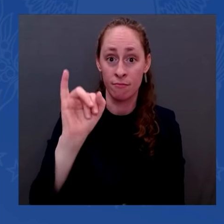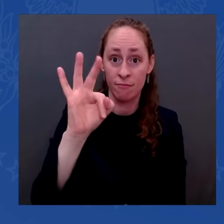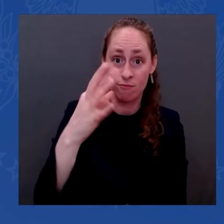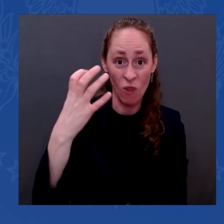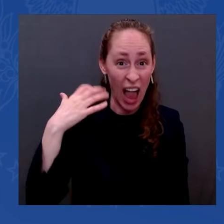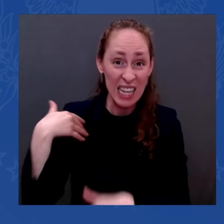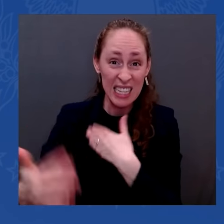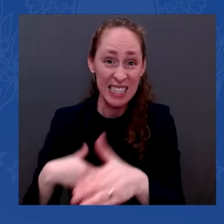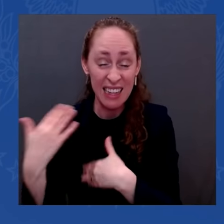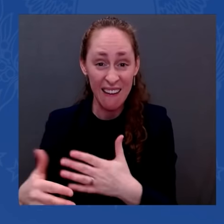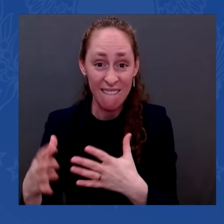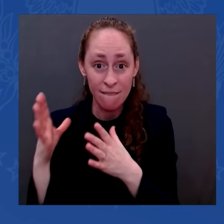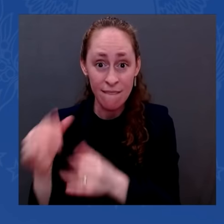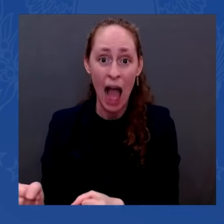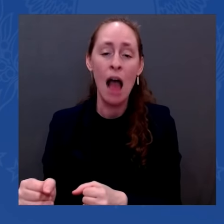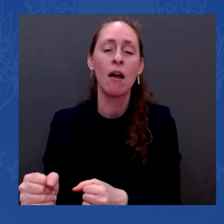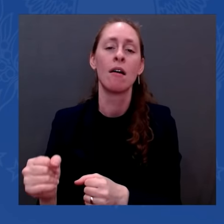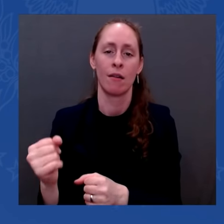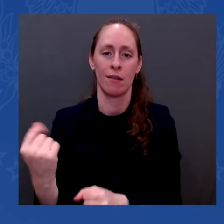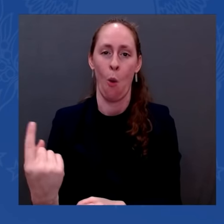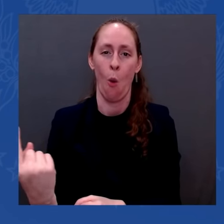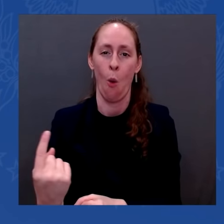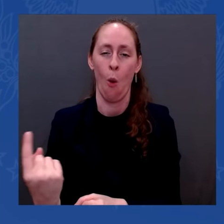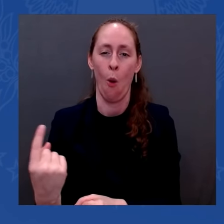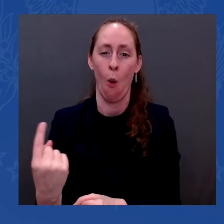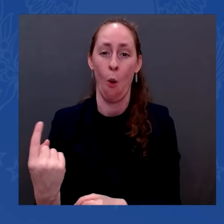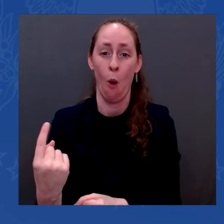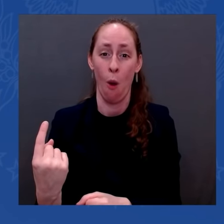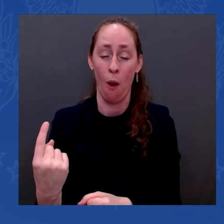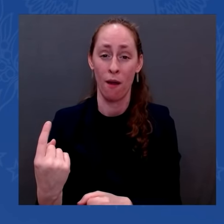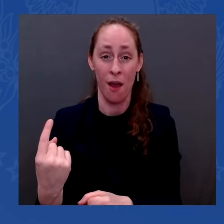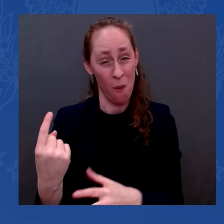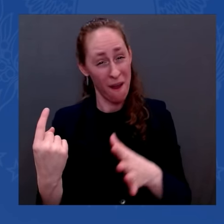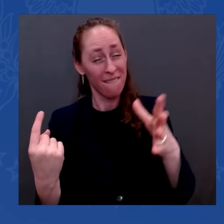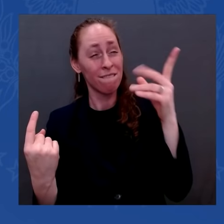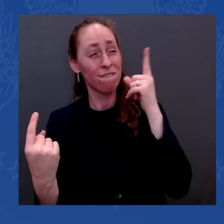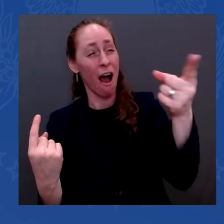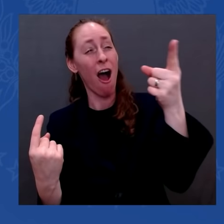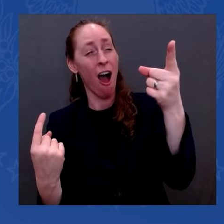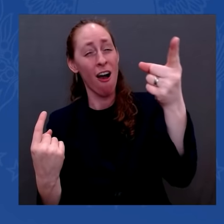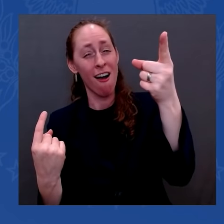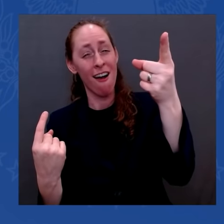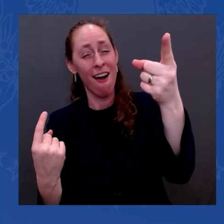And I think the opportunity to set this up where we can go deep in these conversations today,